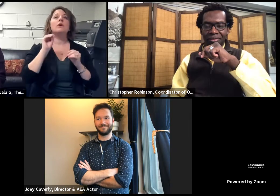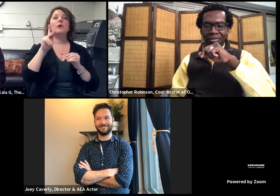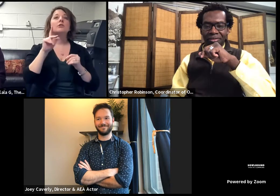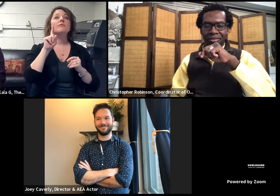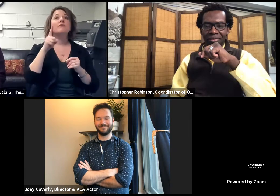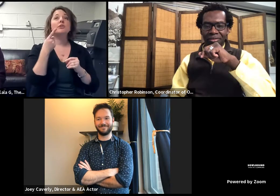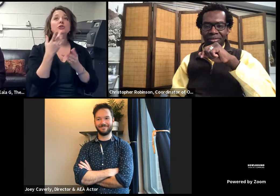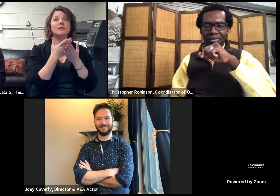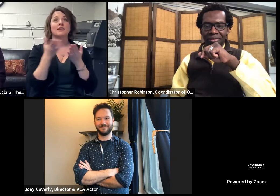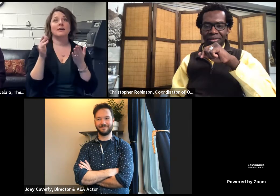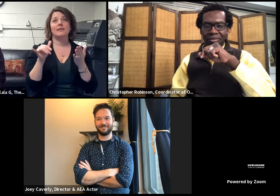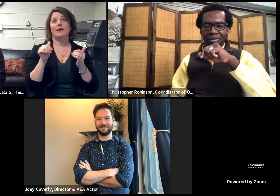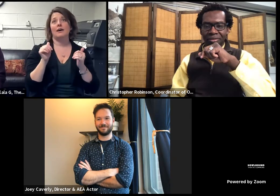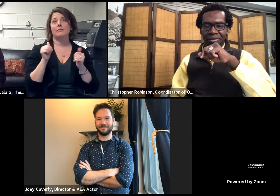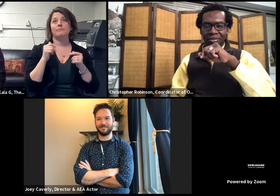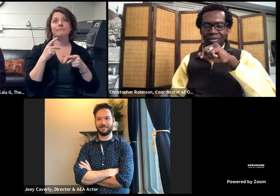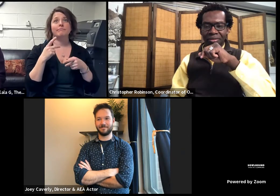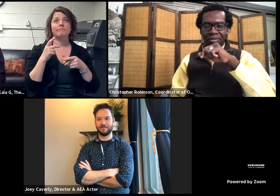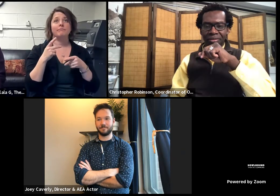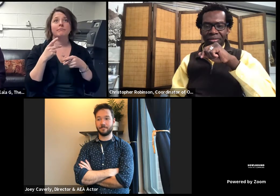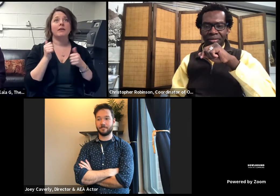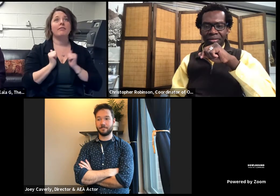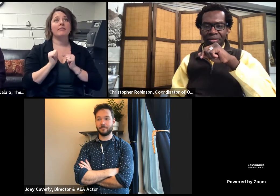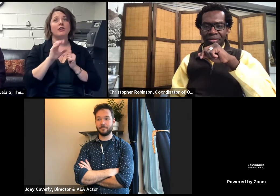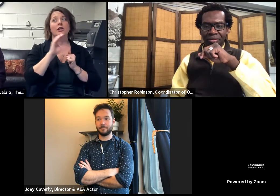So Annie's gonna start her question over again while we get the audio cleaned up.